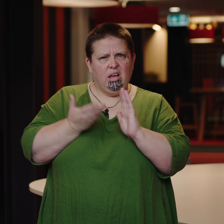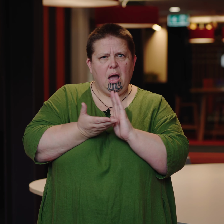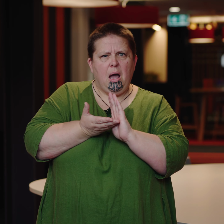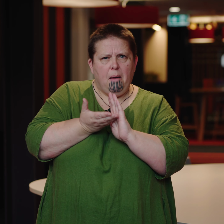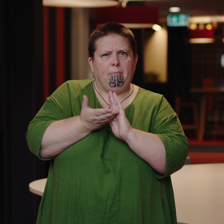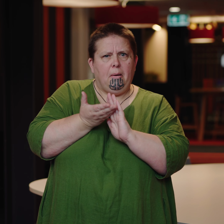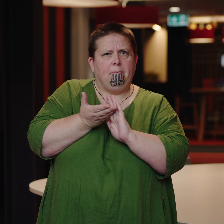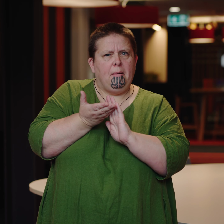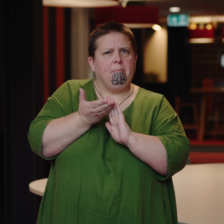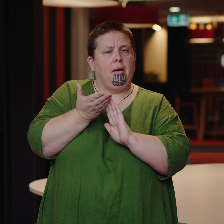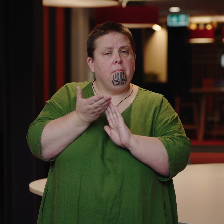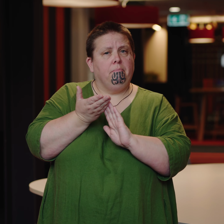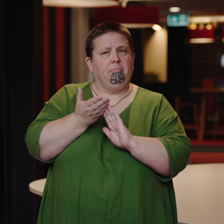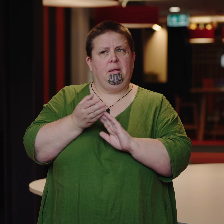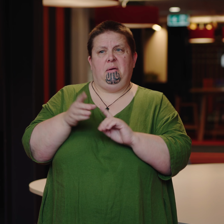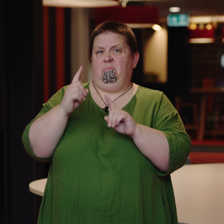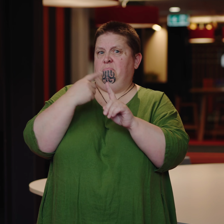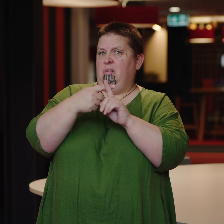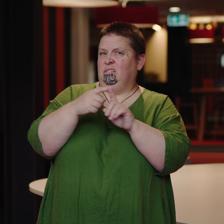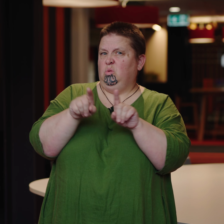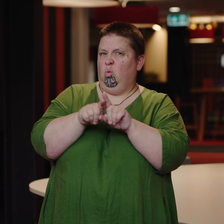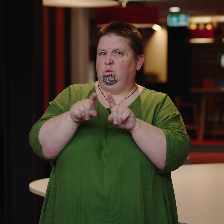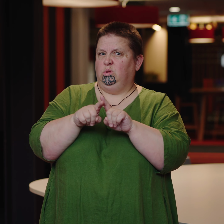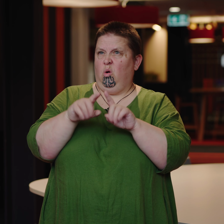and times of uncertainty across the globe.